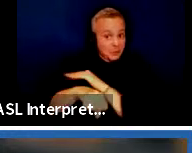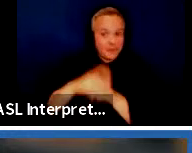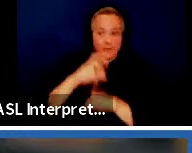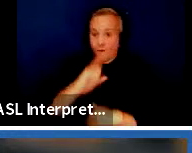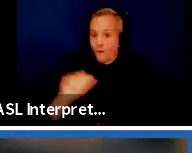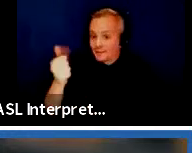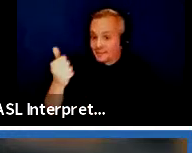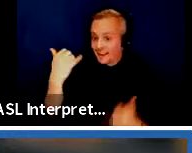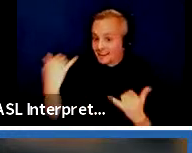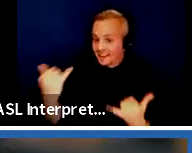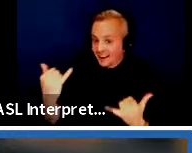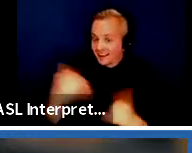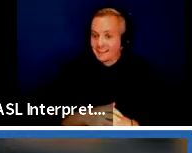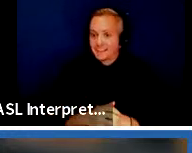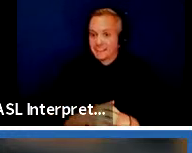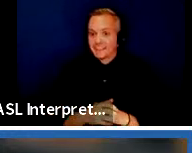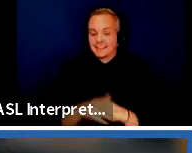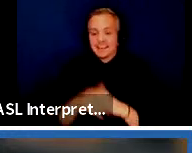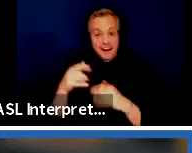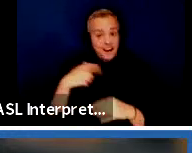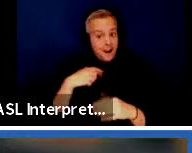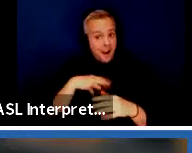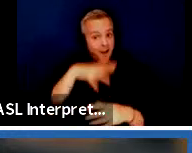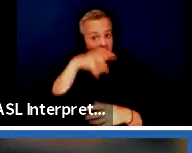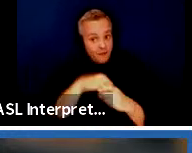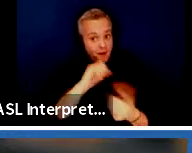I PLAY FOR BC ON THE PROVINCIAL WHEELCHAIR RUGBY TEAM.